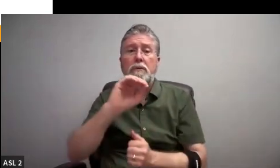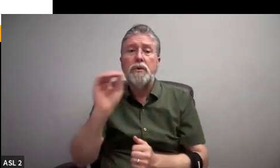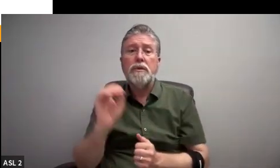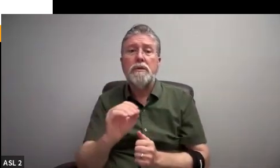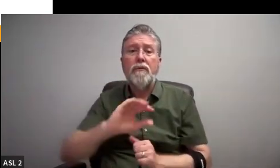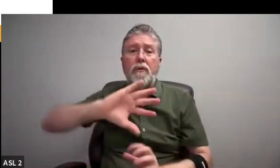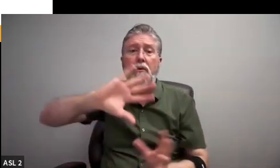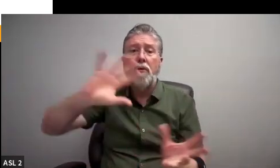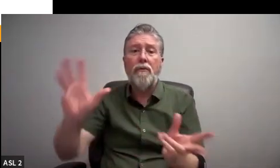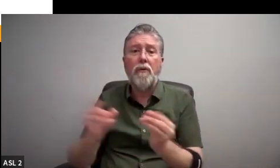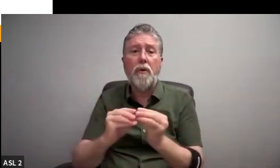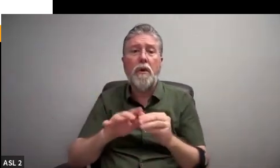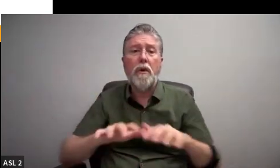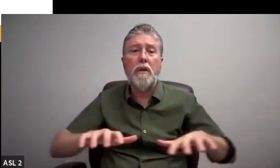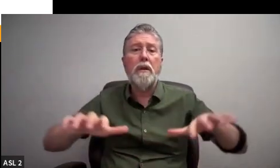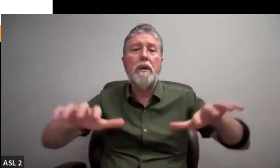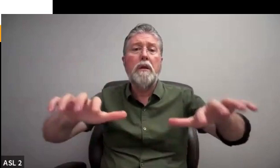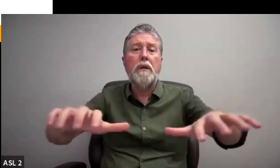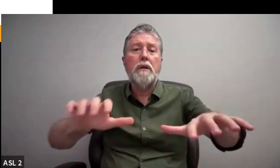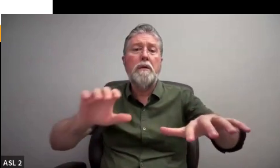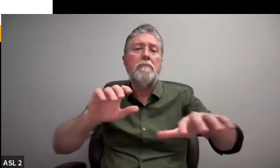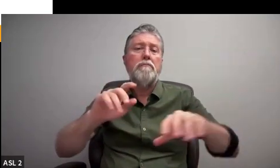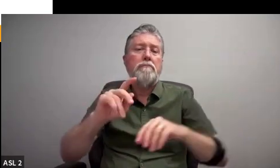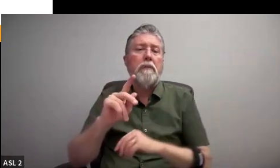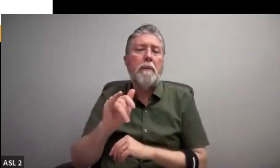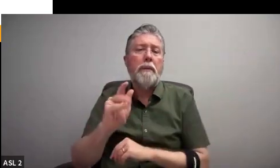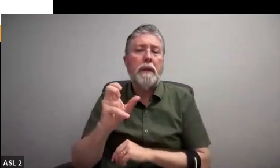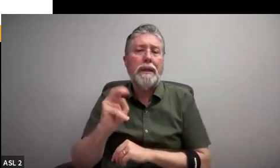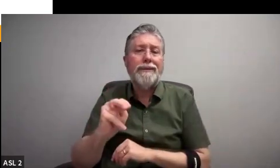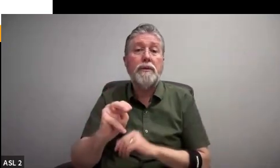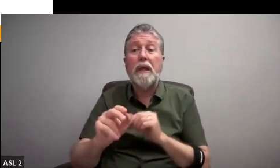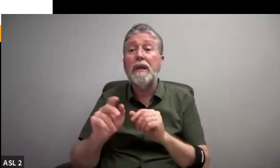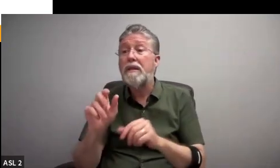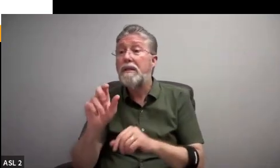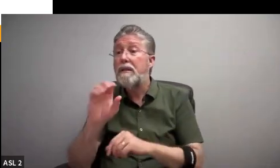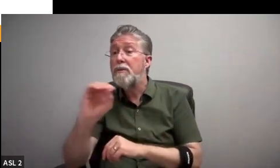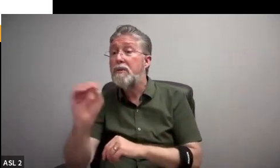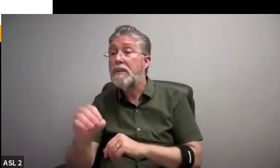population and the percentage of people with the greatest economic and greatest